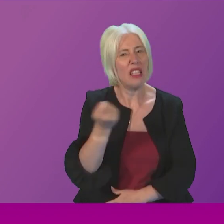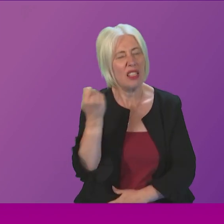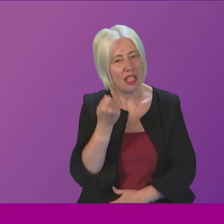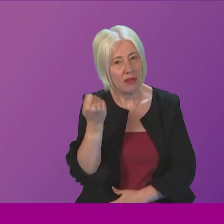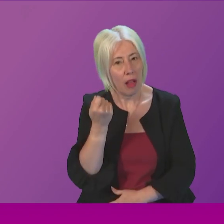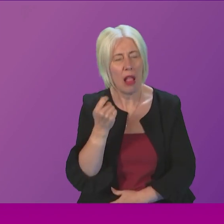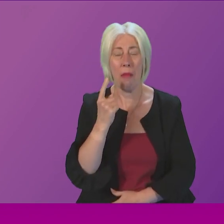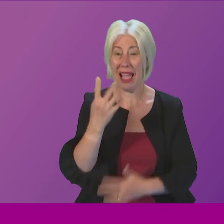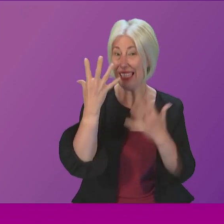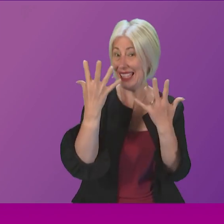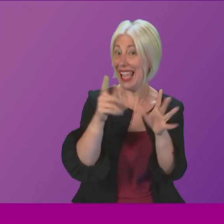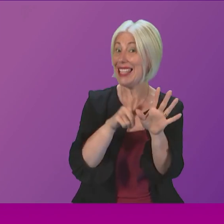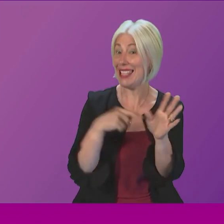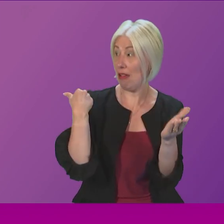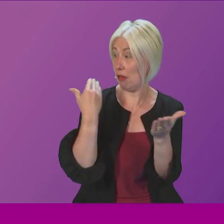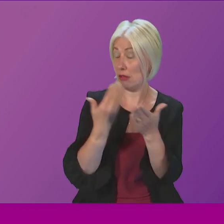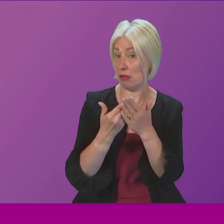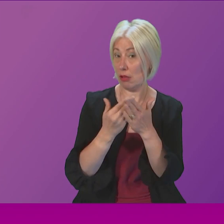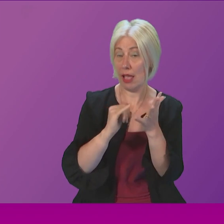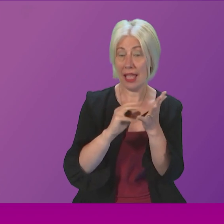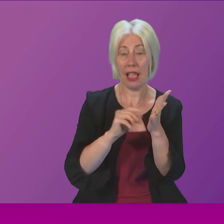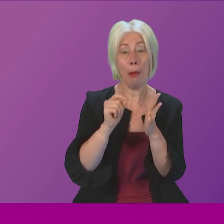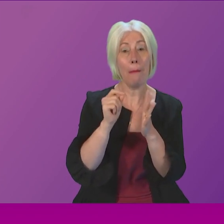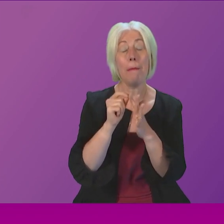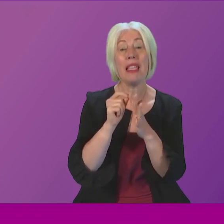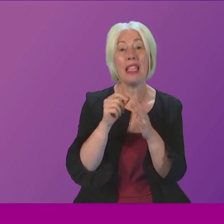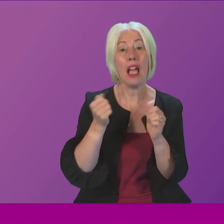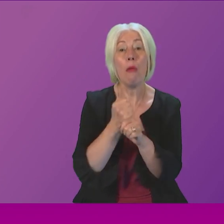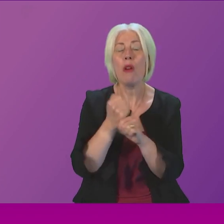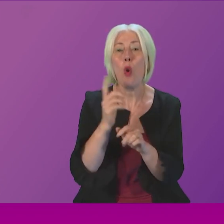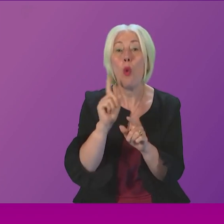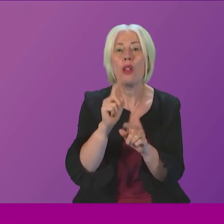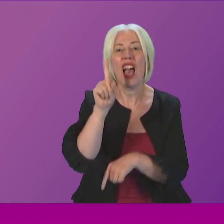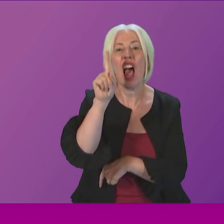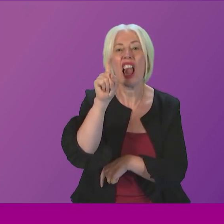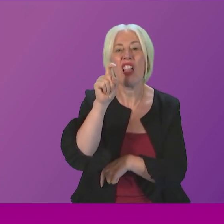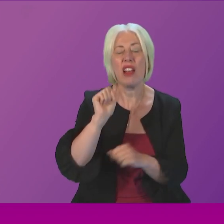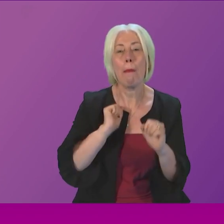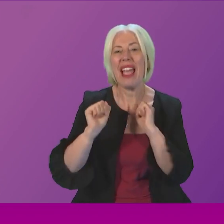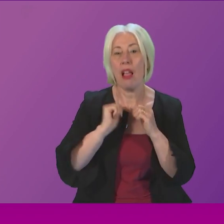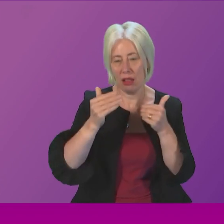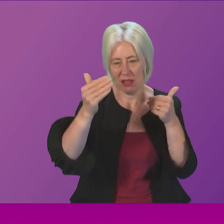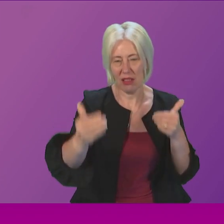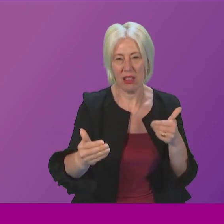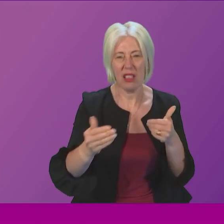In a decade, the SNP has upgraded 11 miles of the route—just over a mile a year—and